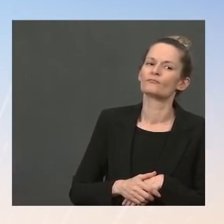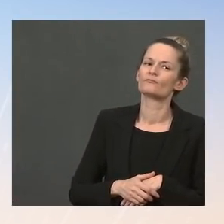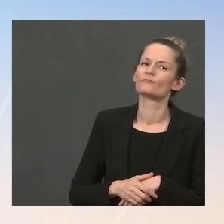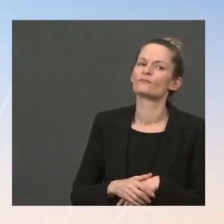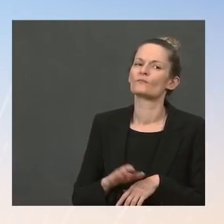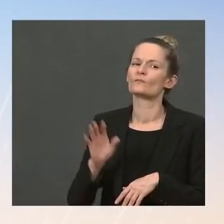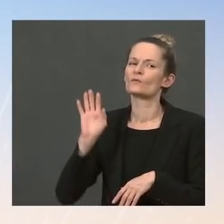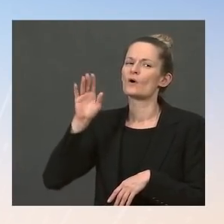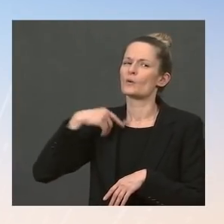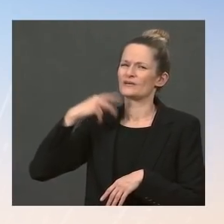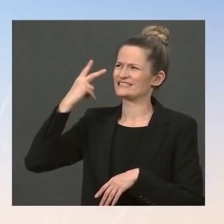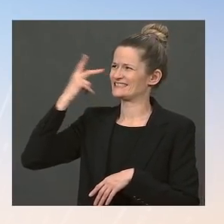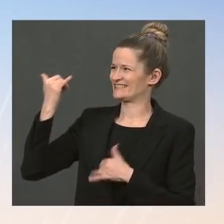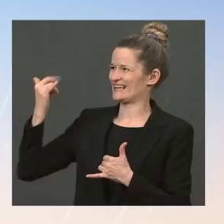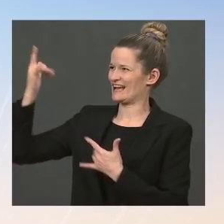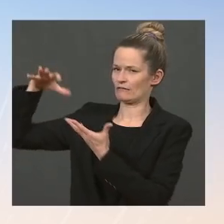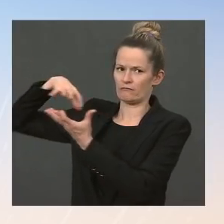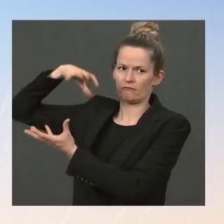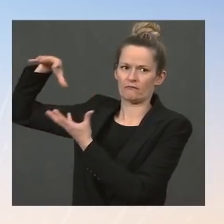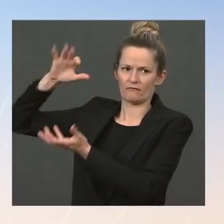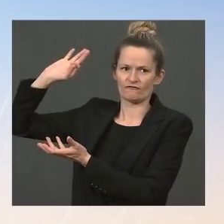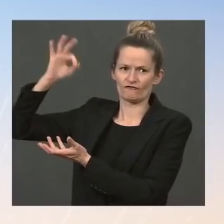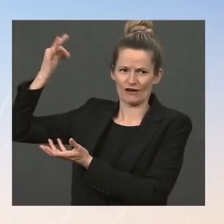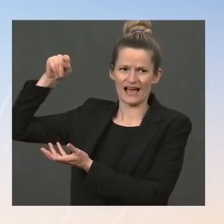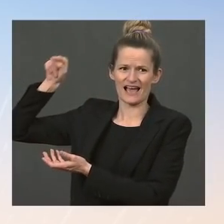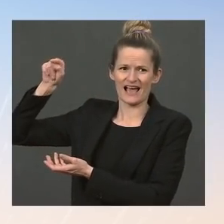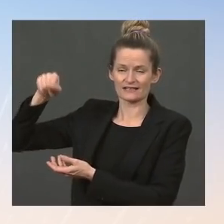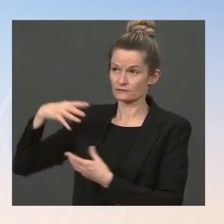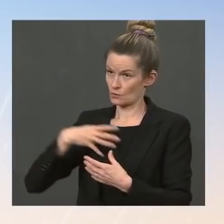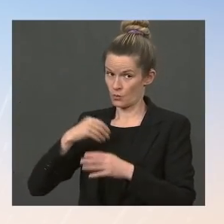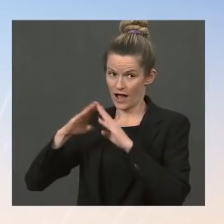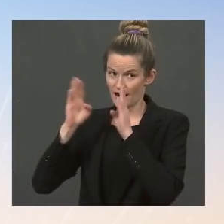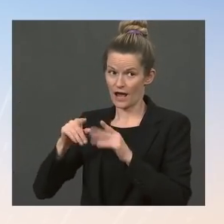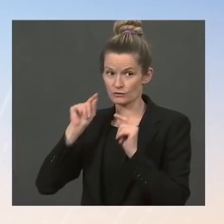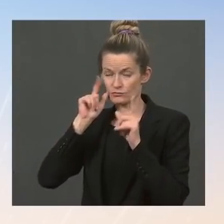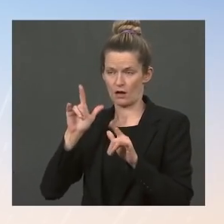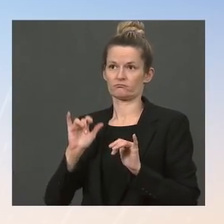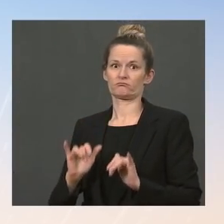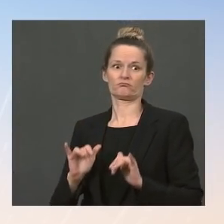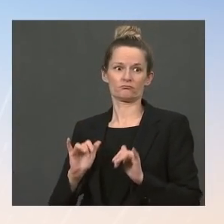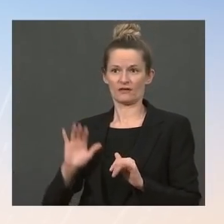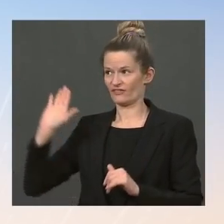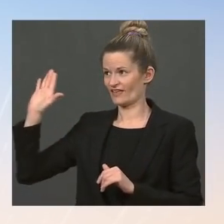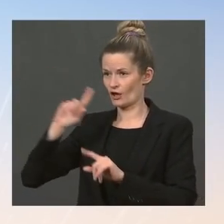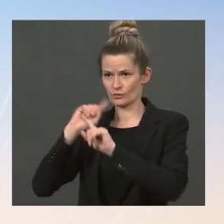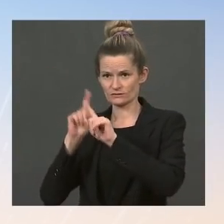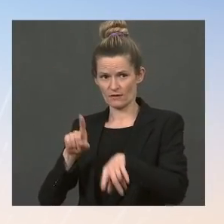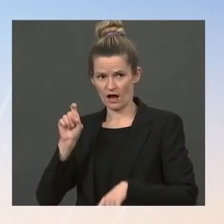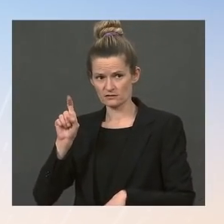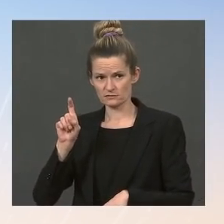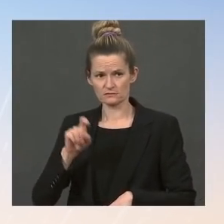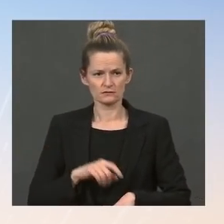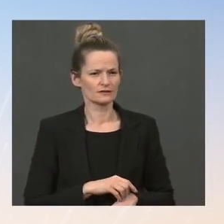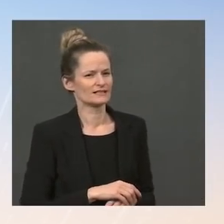The Press: Was the White House at all surprised by the response from France? How would you characterize? Ms. Psaki: I don't think I'm going to characterize from here.